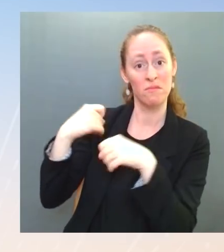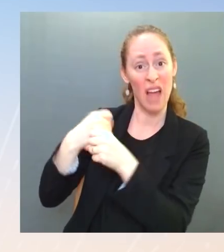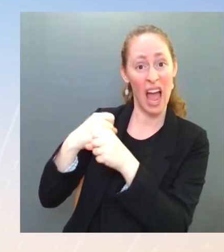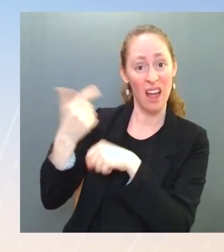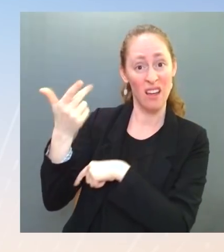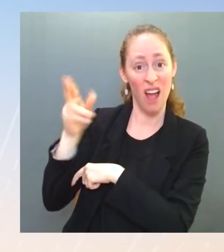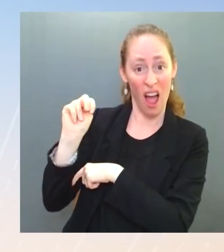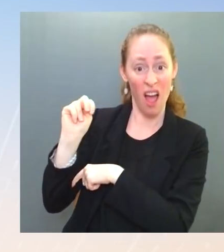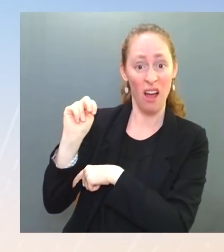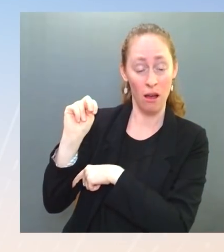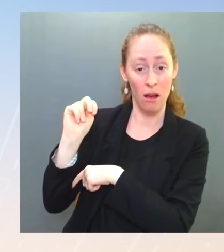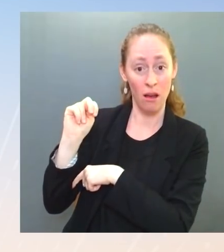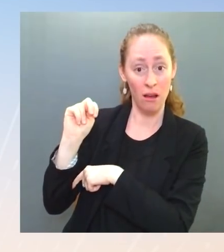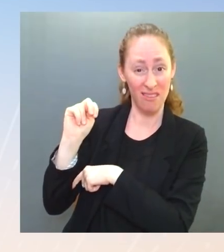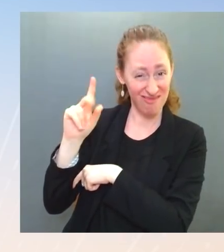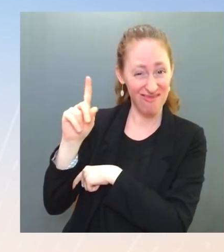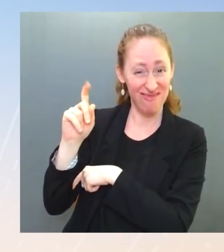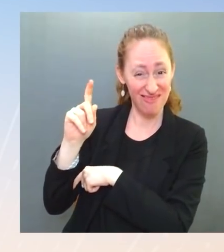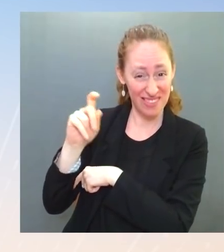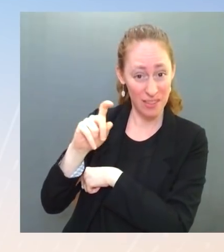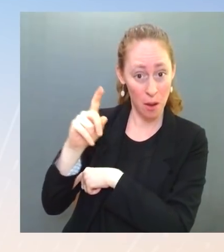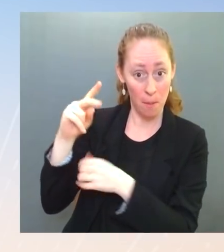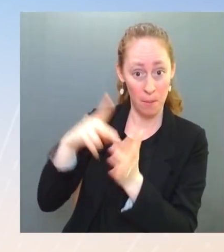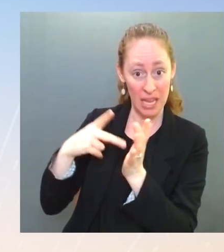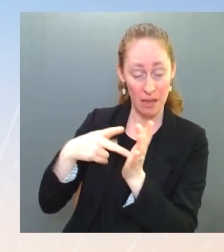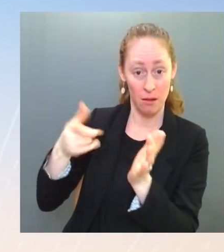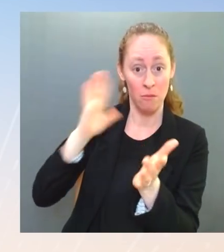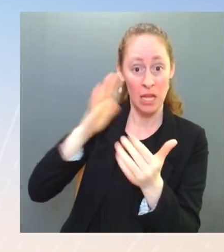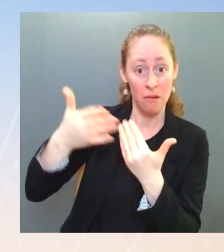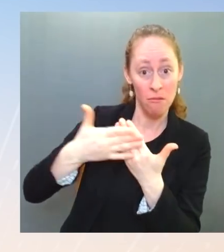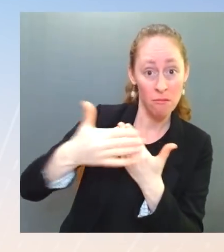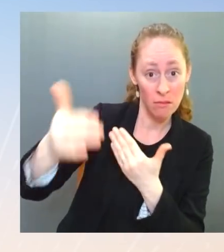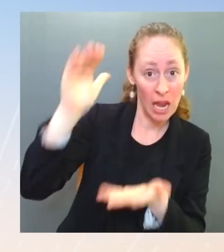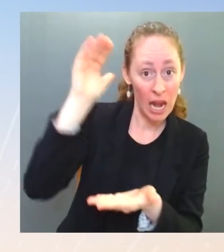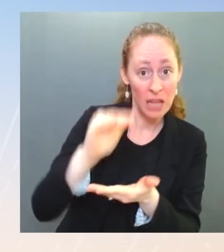our hope and our objective, right, is to reduce the impact of gun violence.